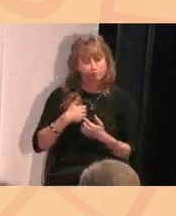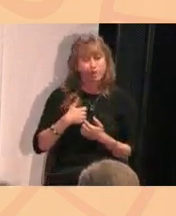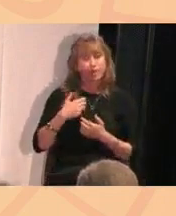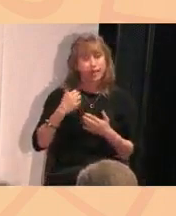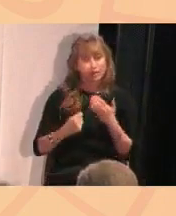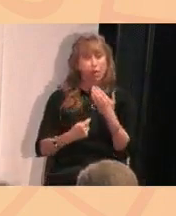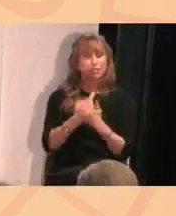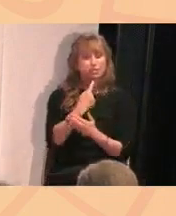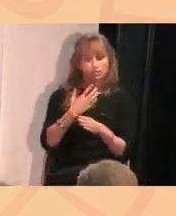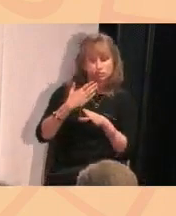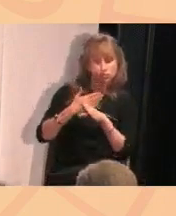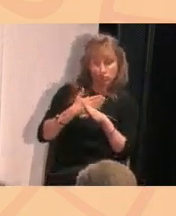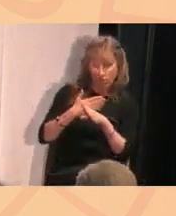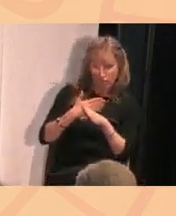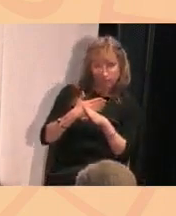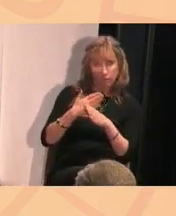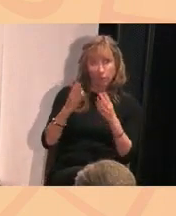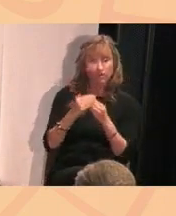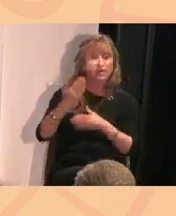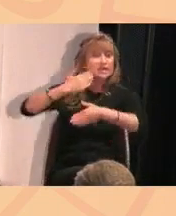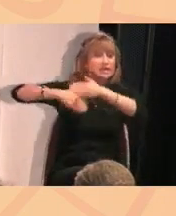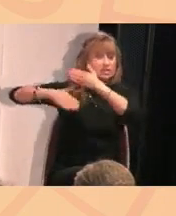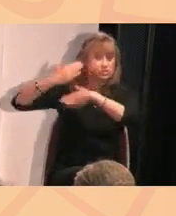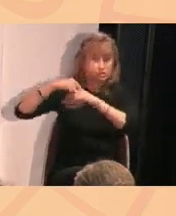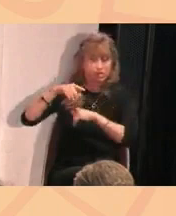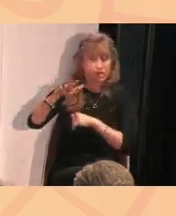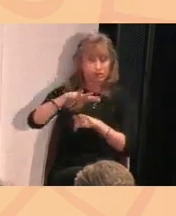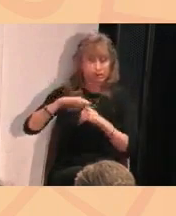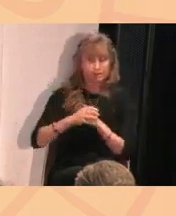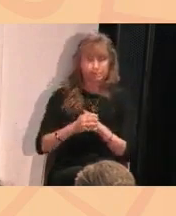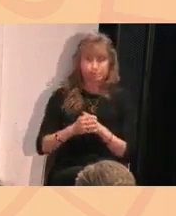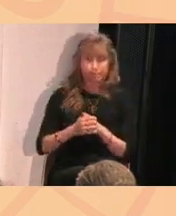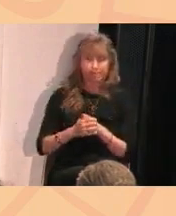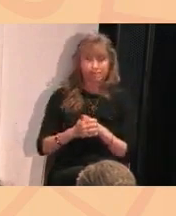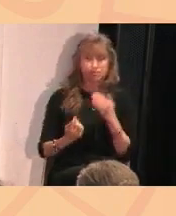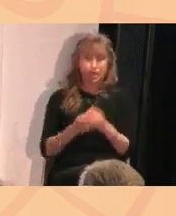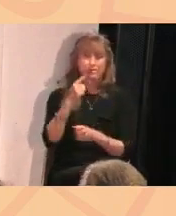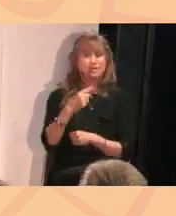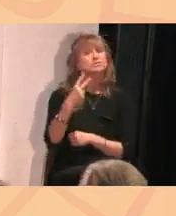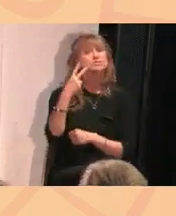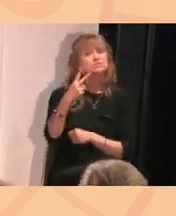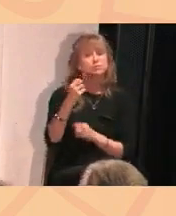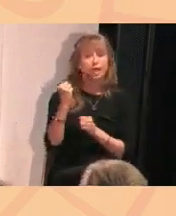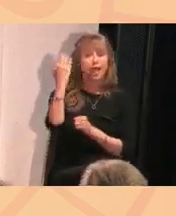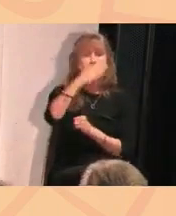And so you have to work with that. But also, it was an opportunity to work